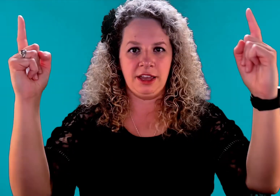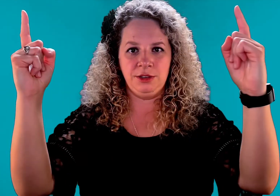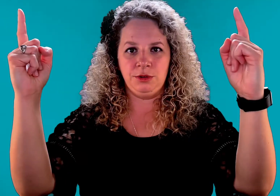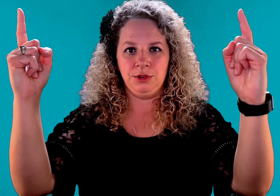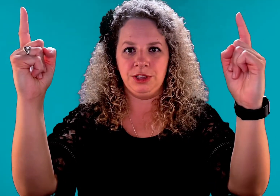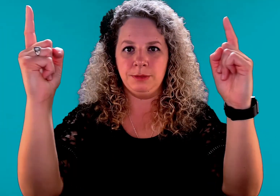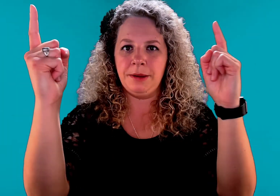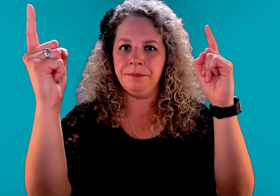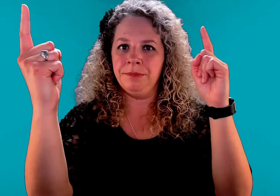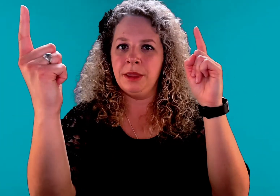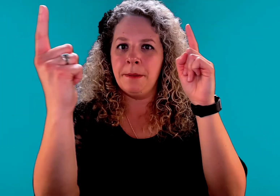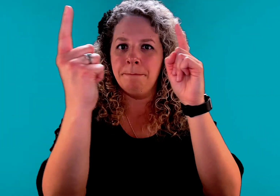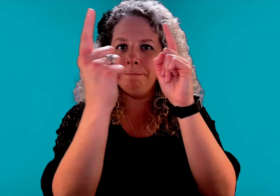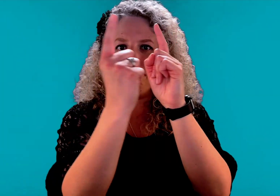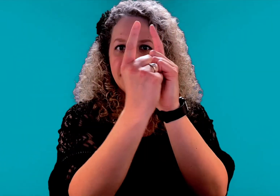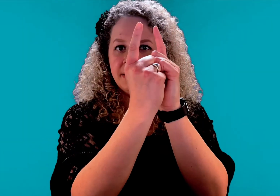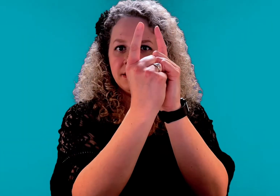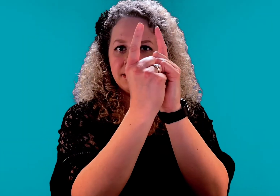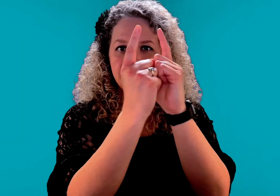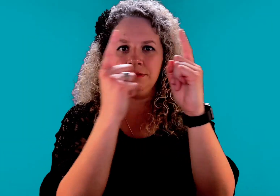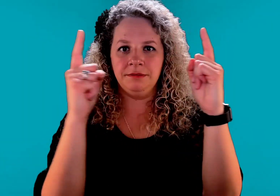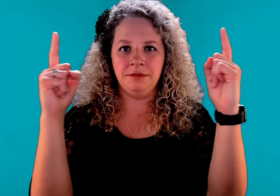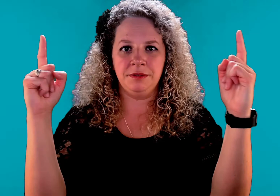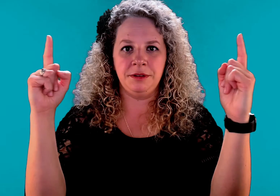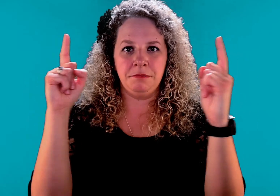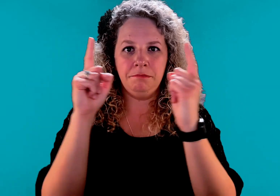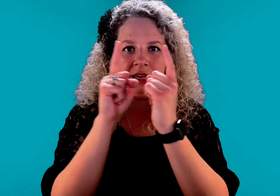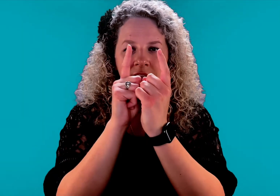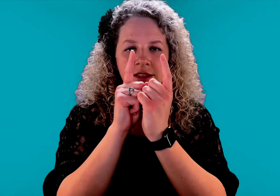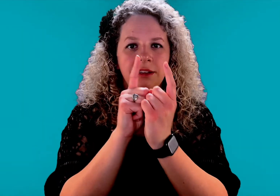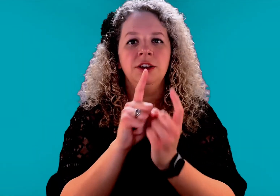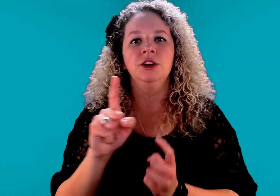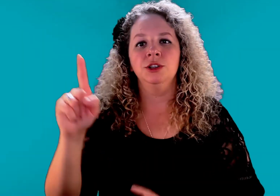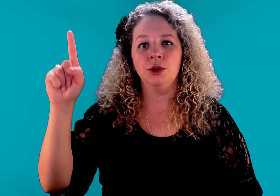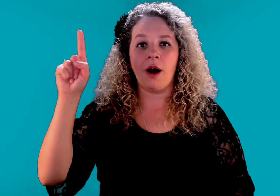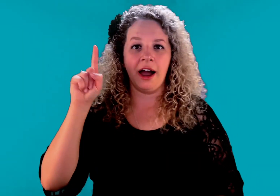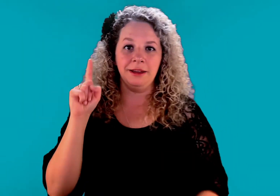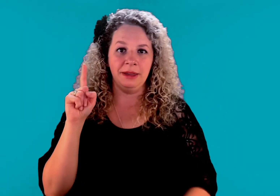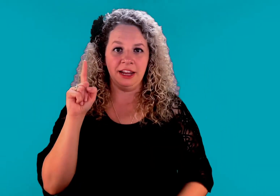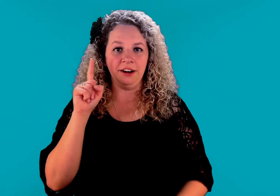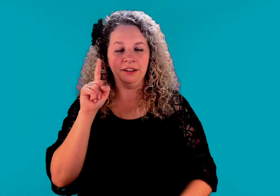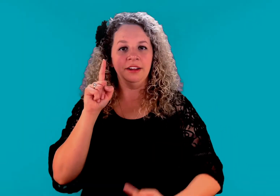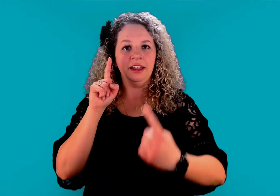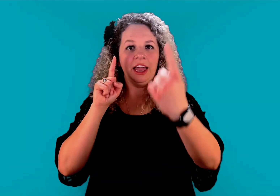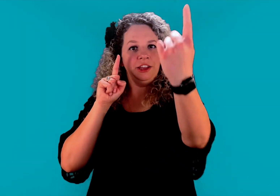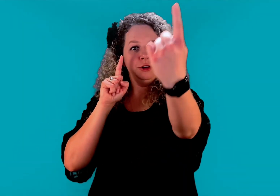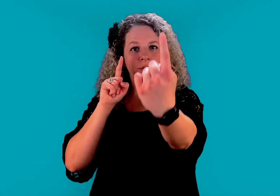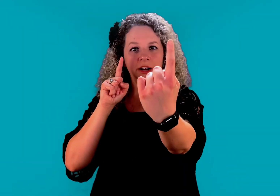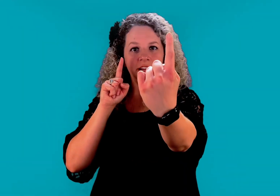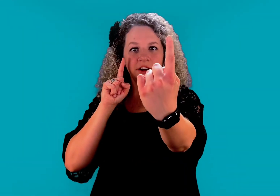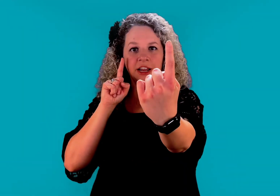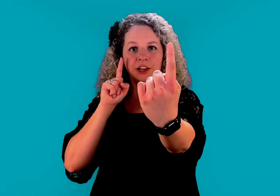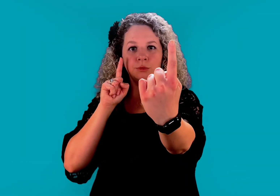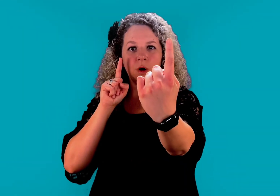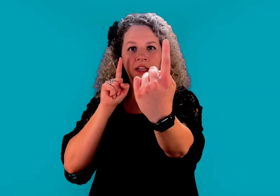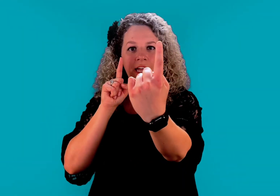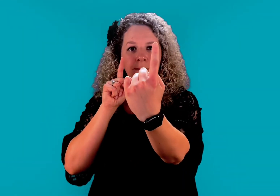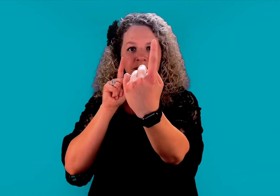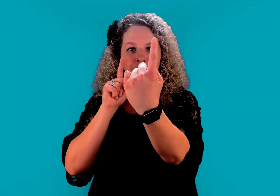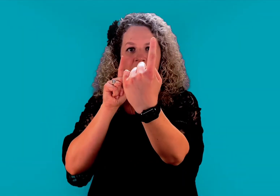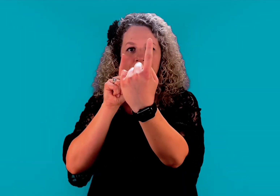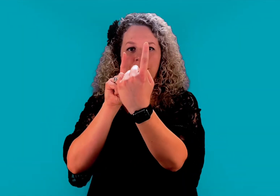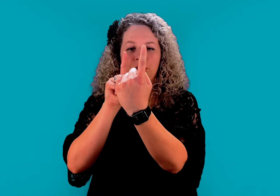so it this way: MEET. MEET. So I am here, and you are here, and you're walking up to me. So